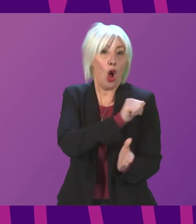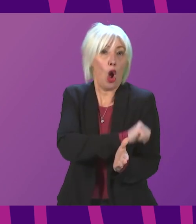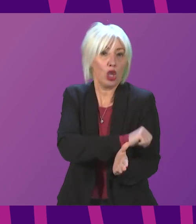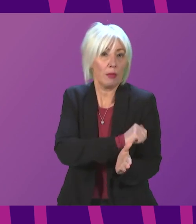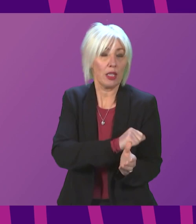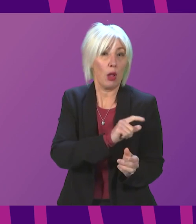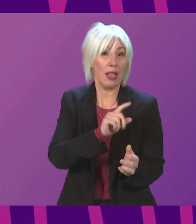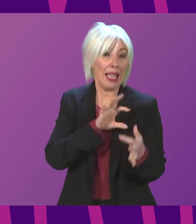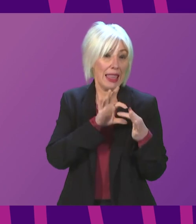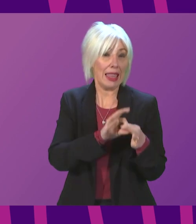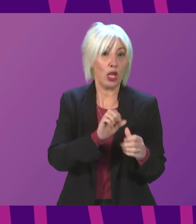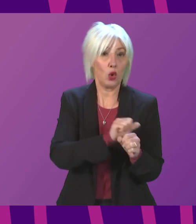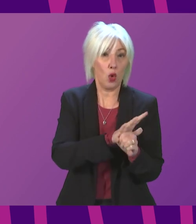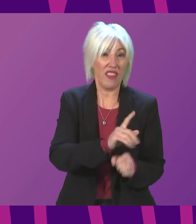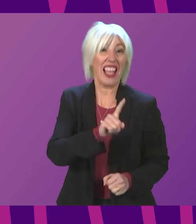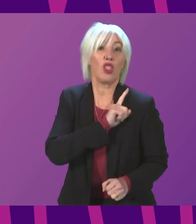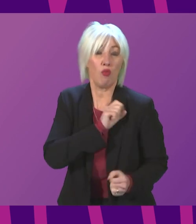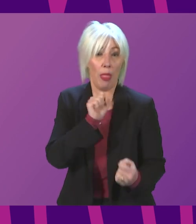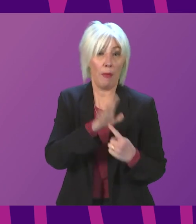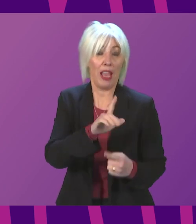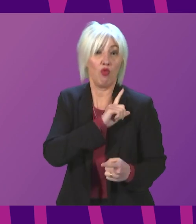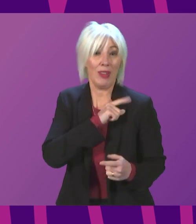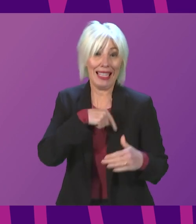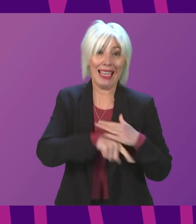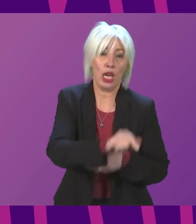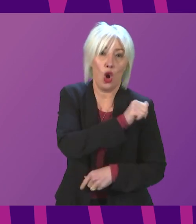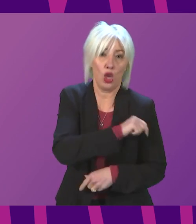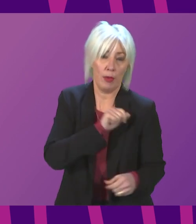other words, Covid is the reason for their admission—and those who are in hospital